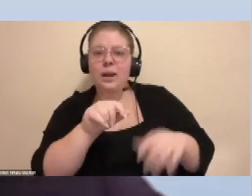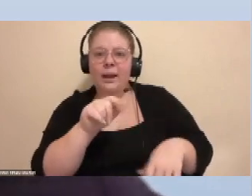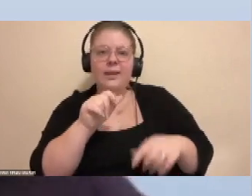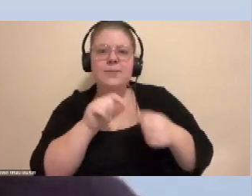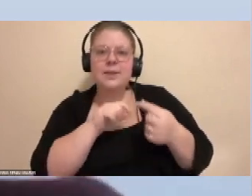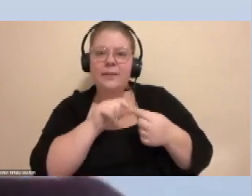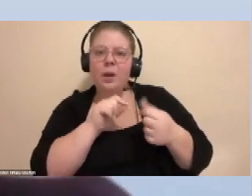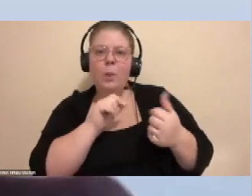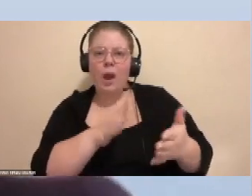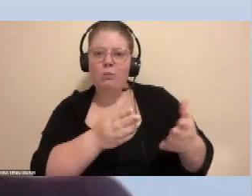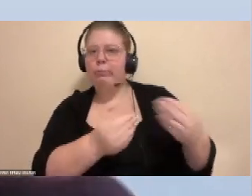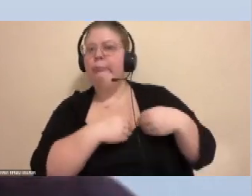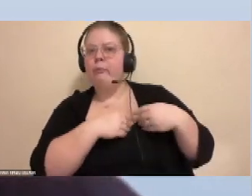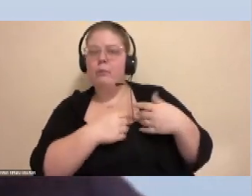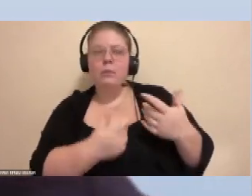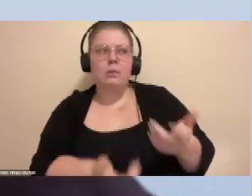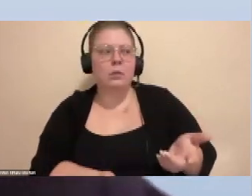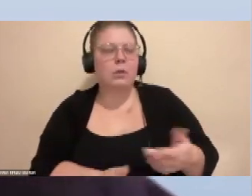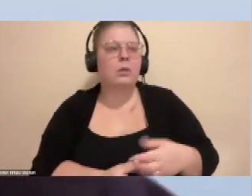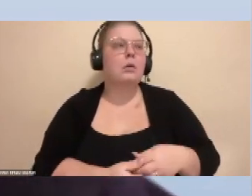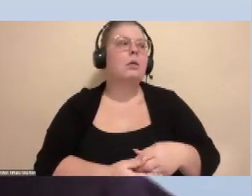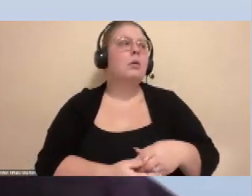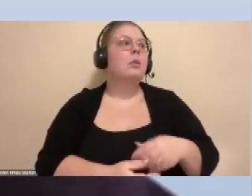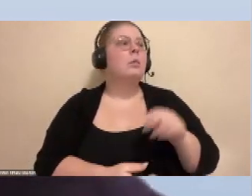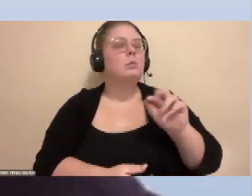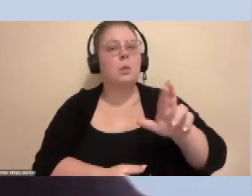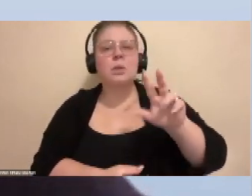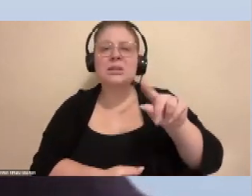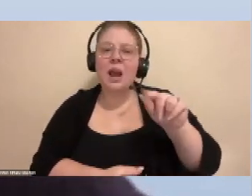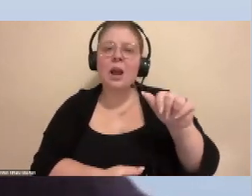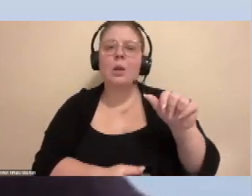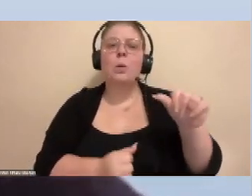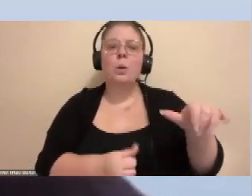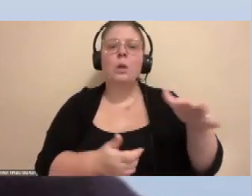You can collate data or collect it over years.